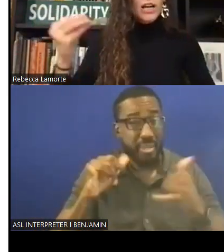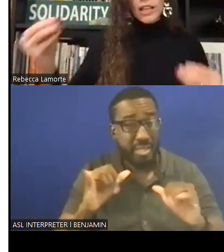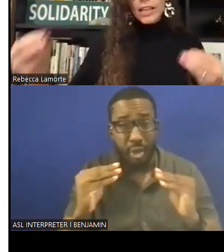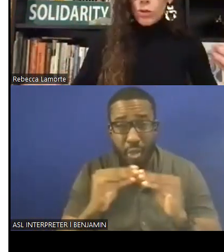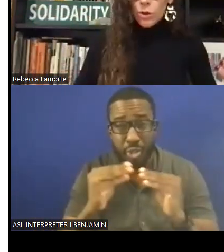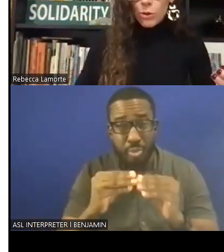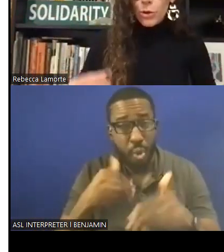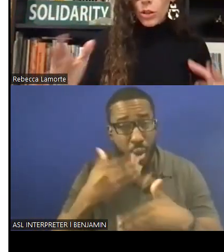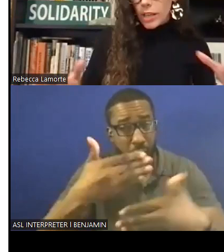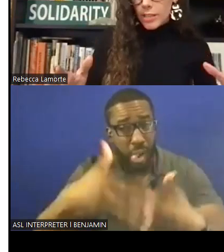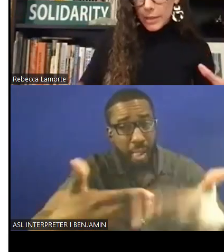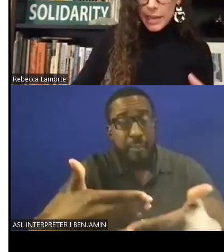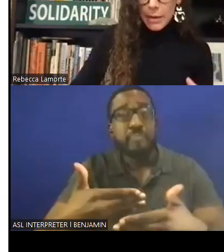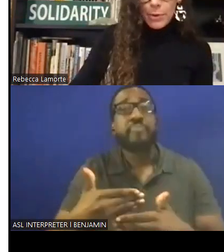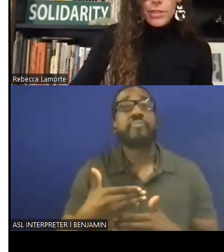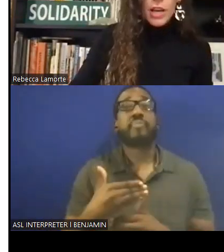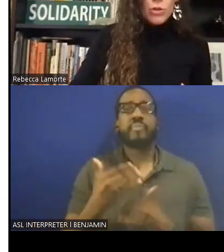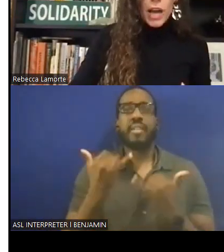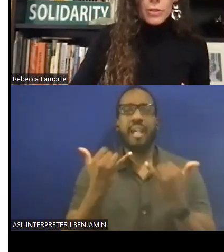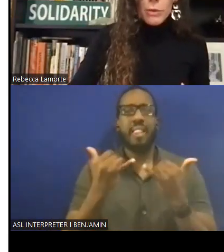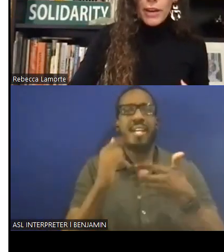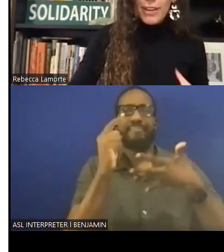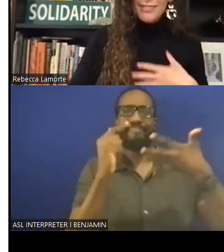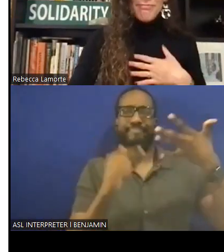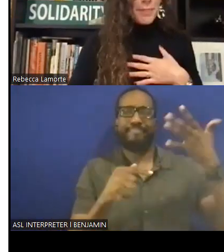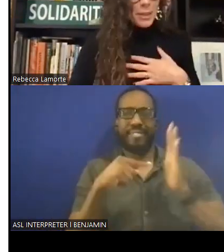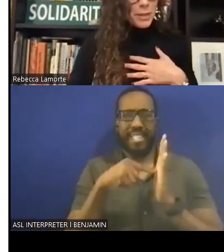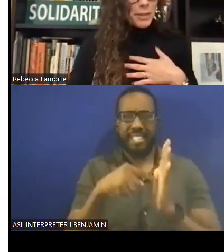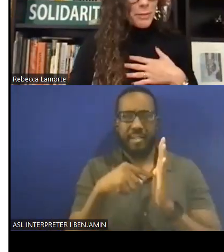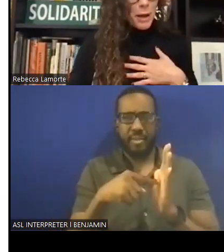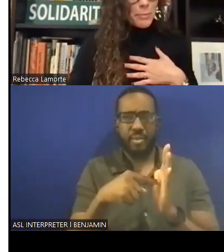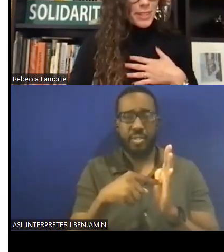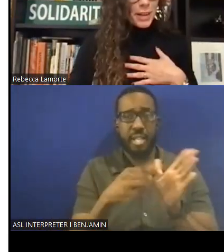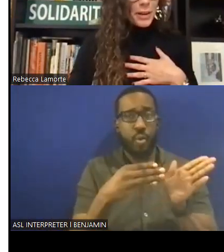let's go through and look at some examples. So now as we pivot, gonna be a little pompous here,